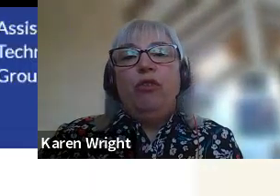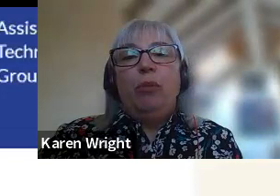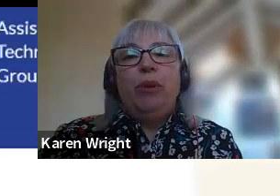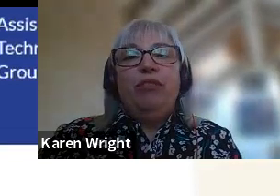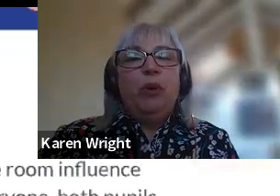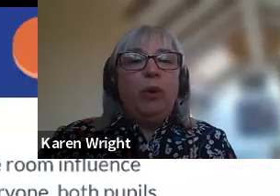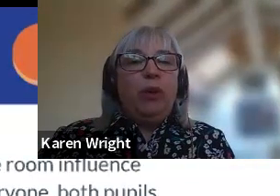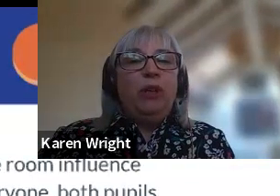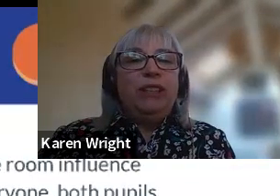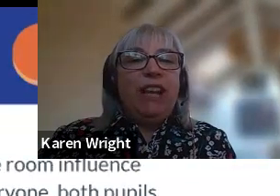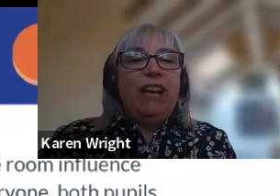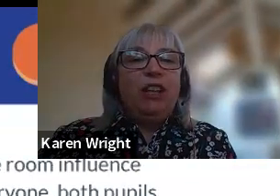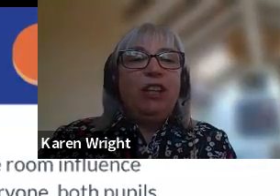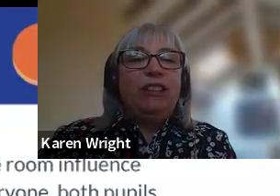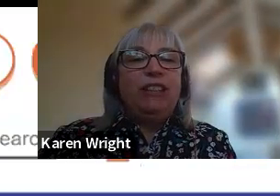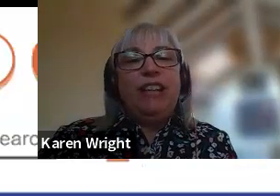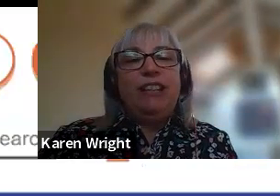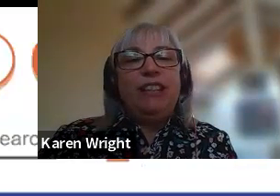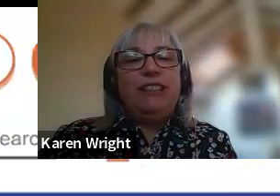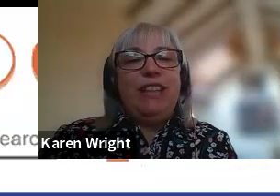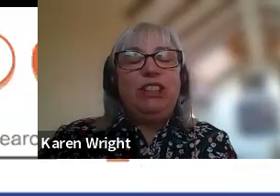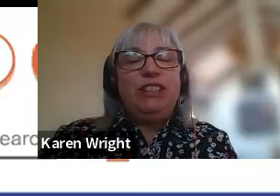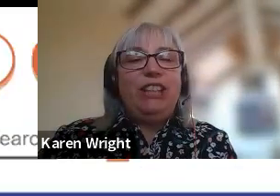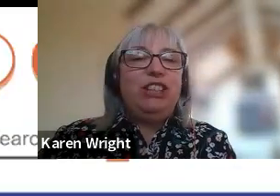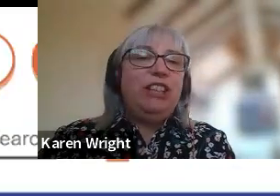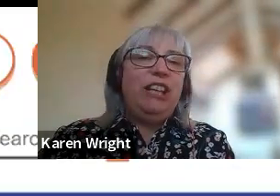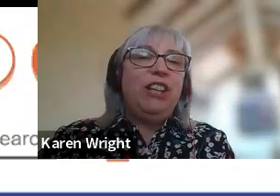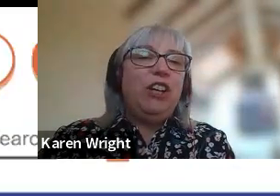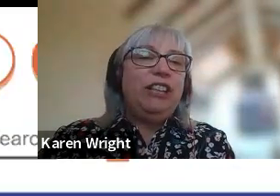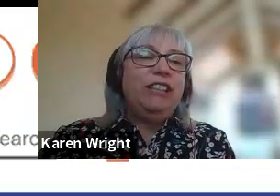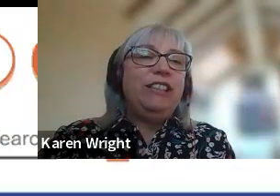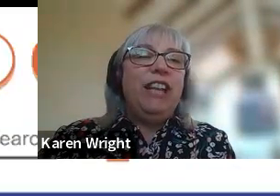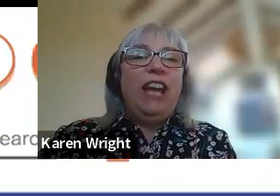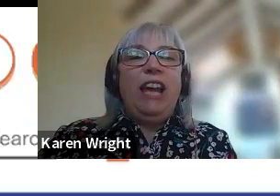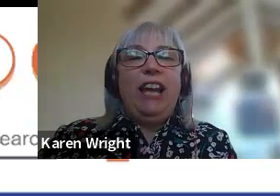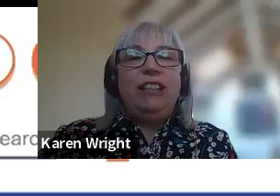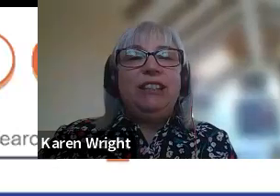4.4 looks at acoustic standards, legislation, and guidance.